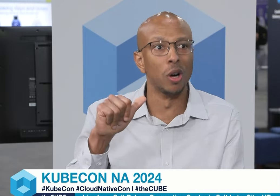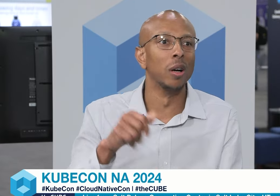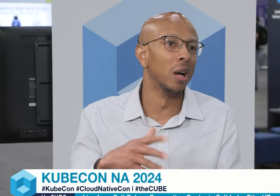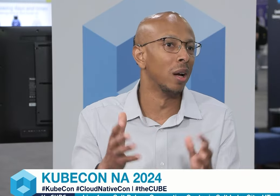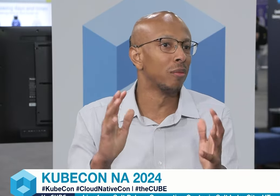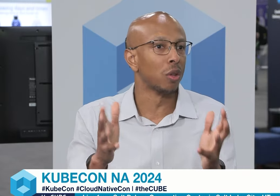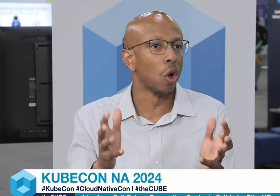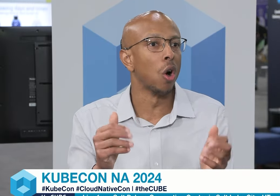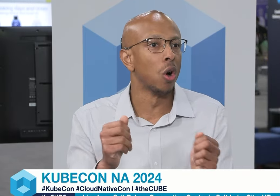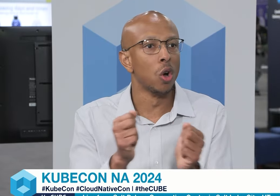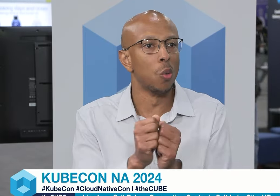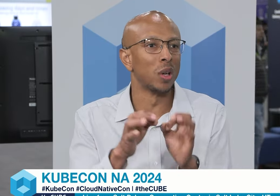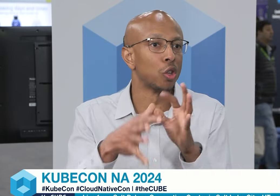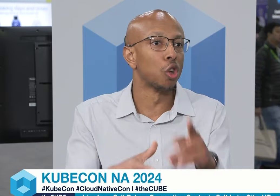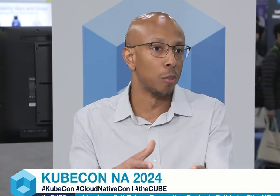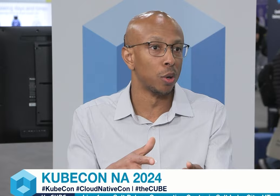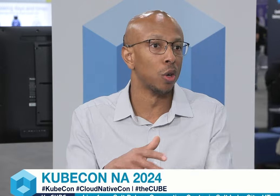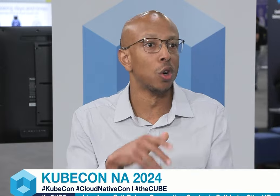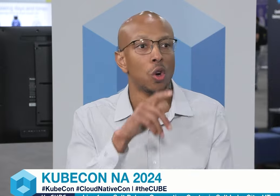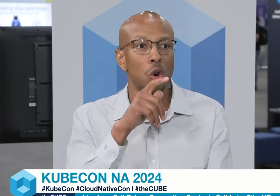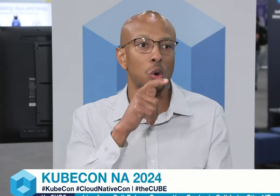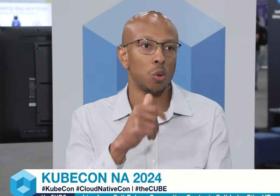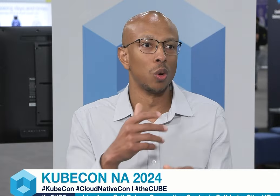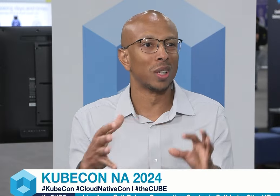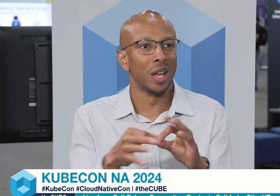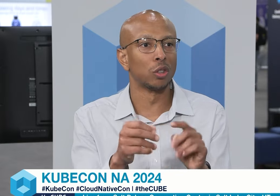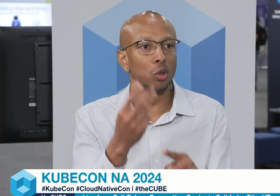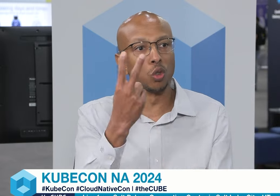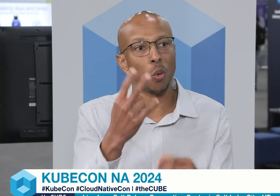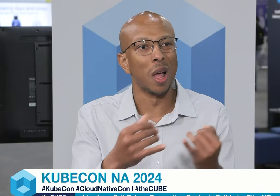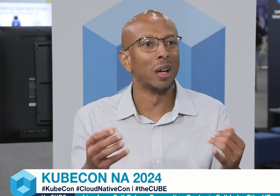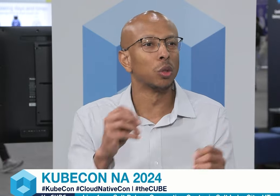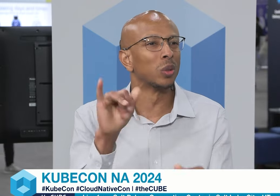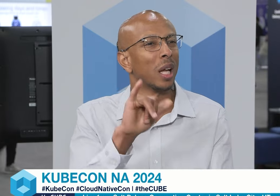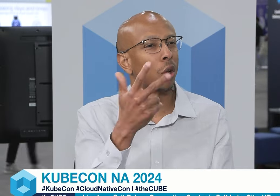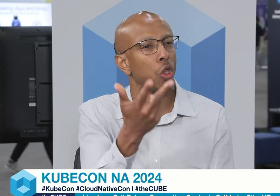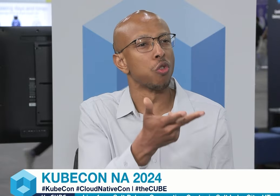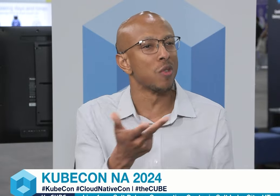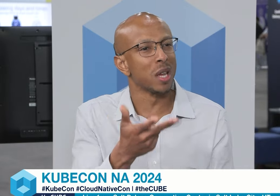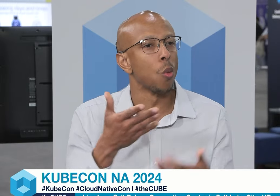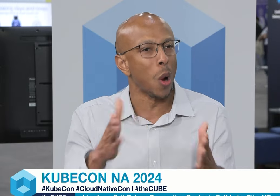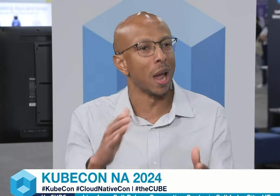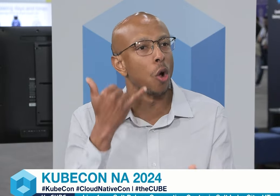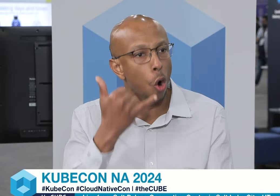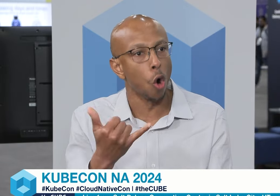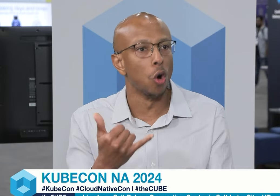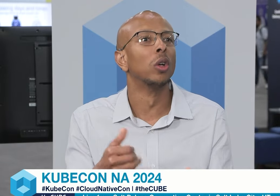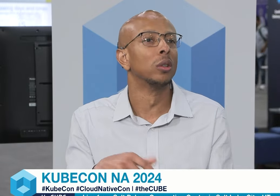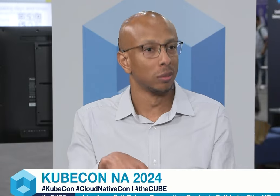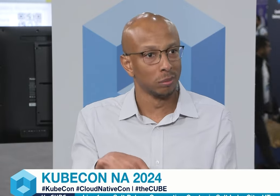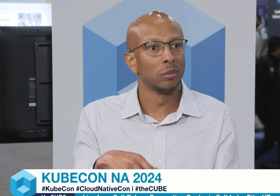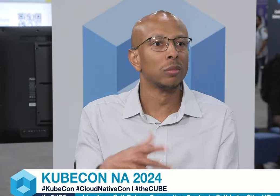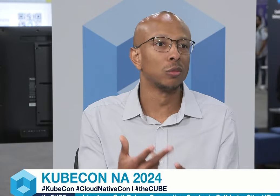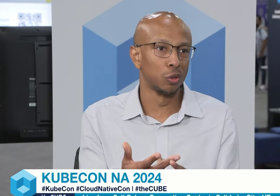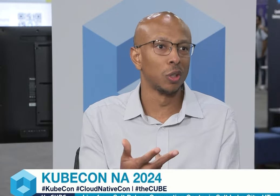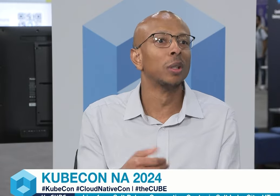And so they load their app and they connect in a video phone and it's a three-way call.